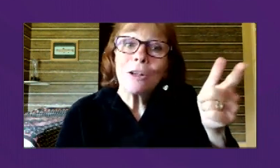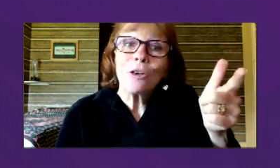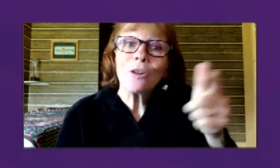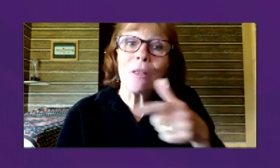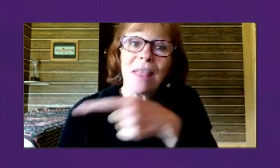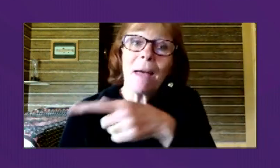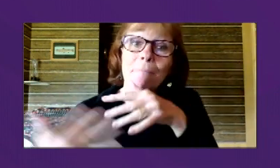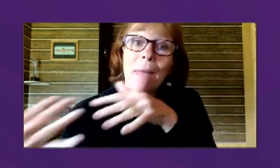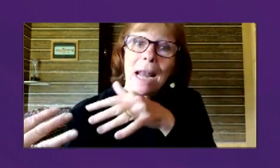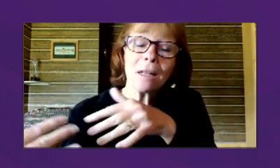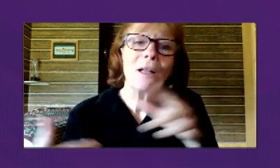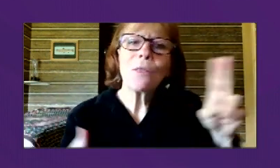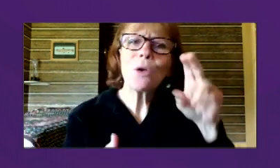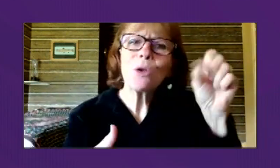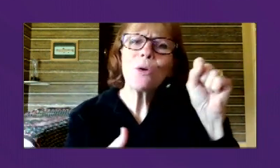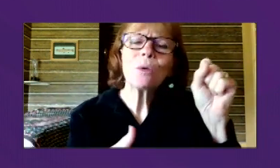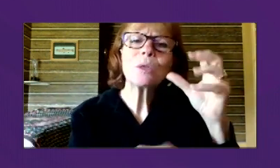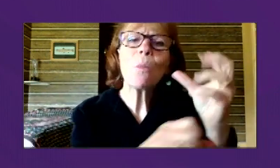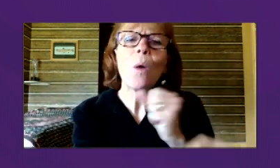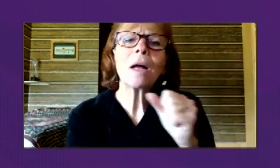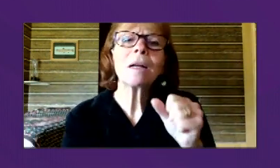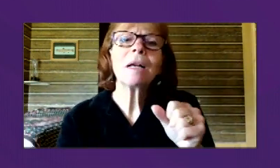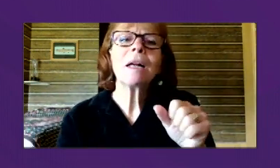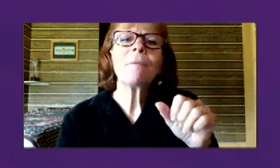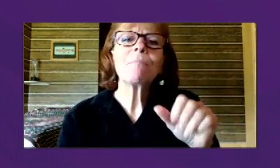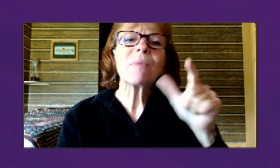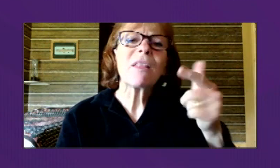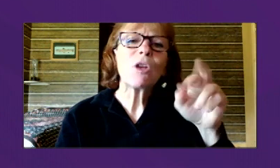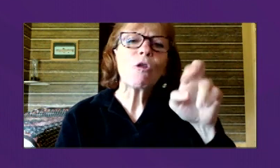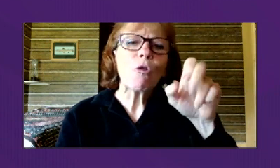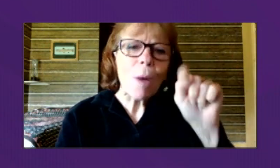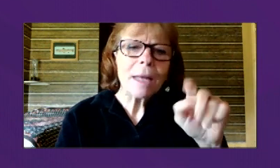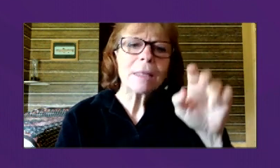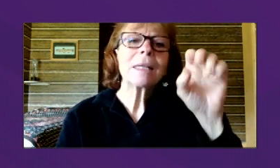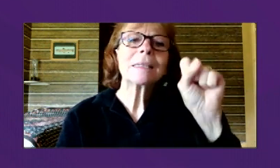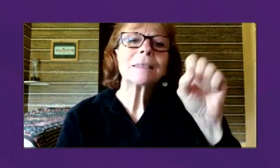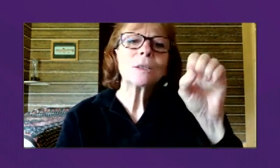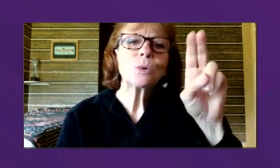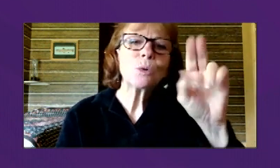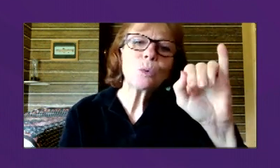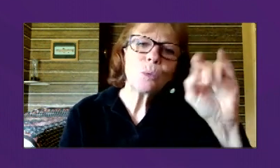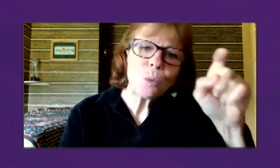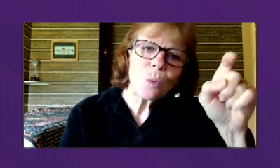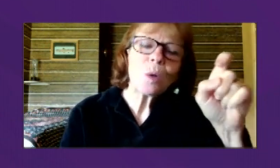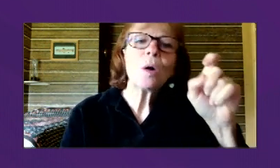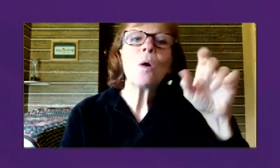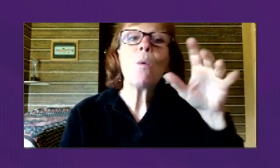US won the Great Sioux War and forced almost all Lakota, Cheyenne, and Arapaho onto reservations.